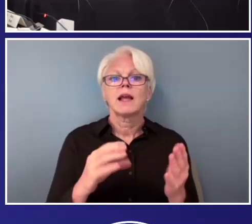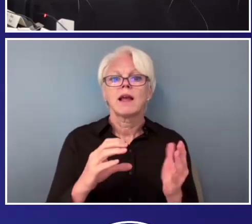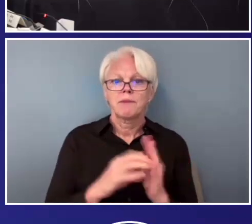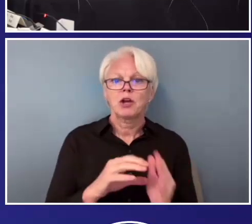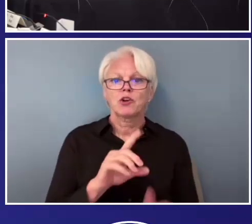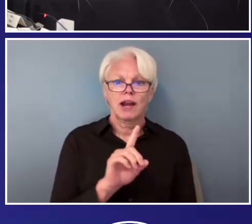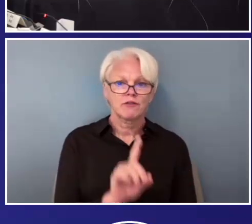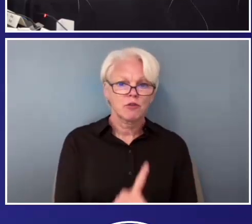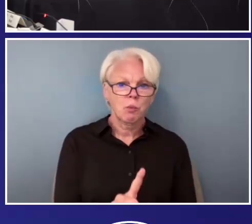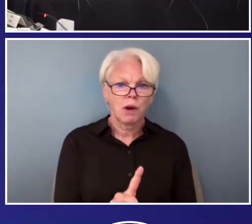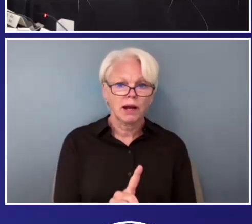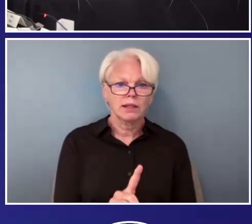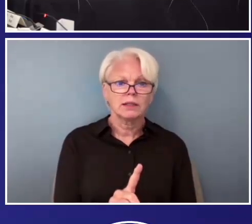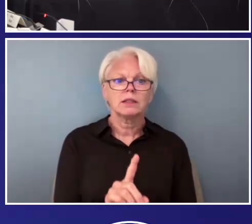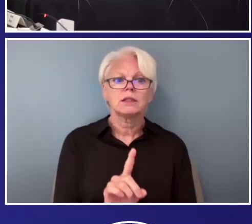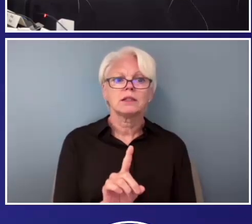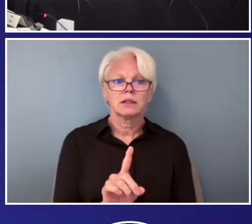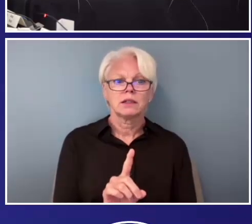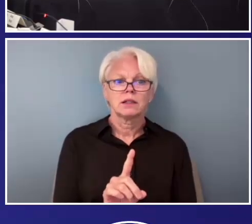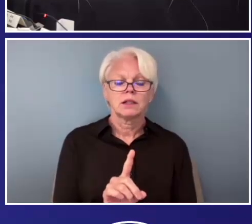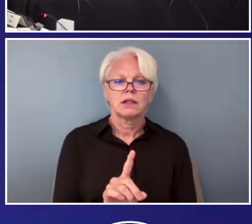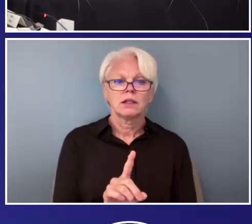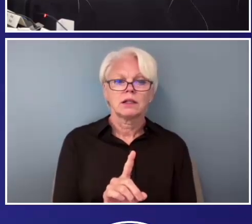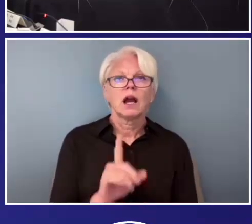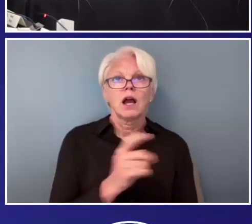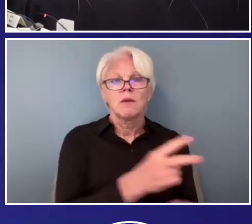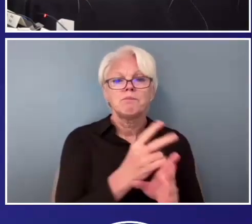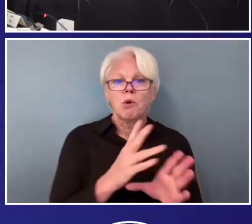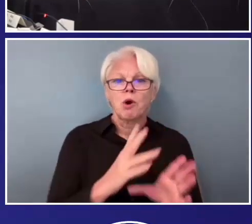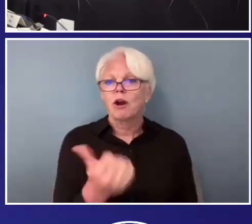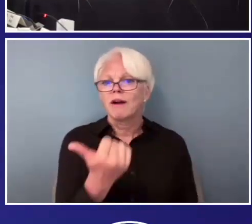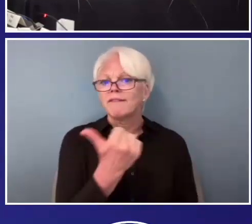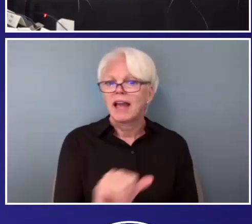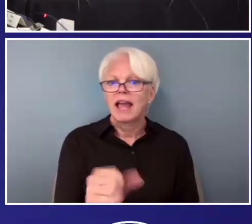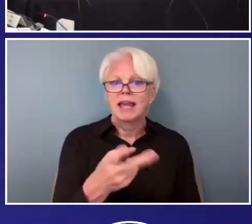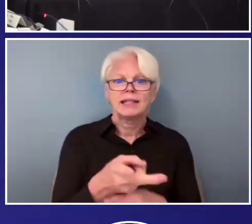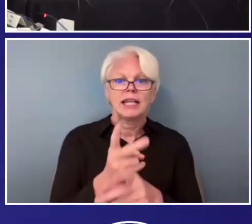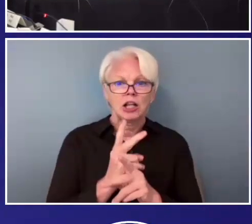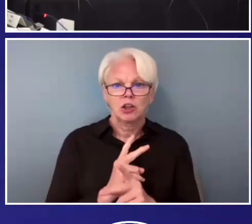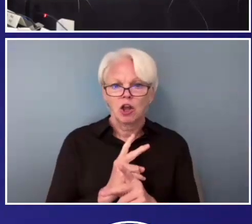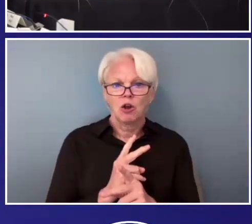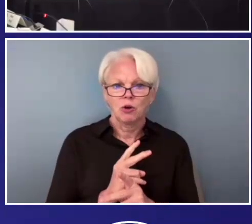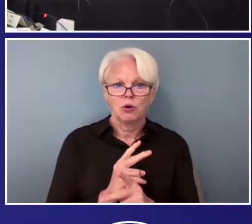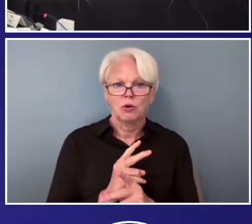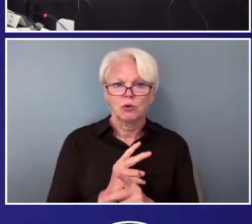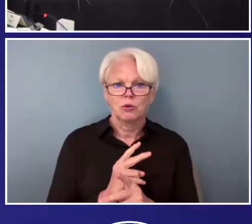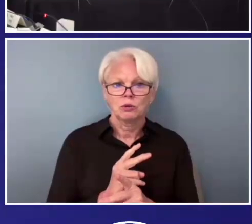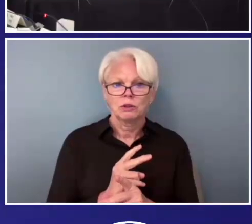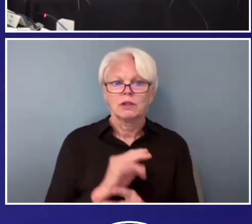section, it says a borrower of any loan made, insured, or guaranteed under part B